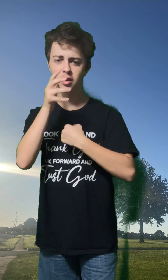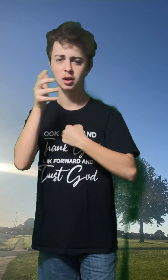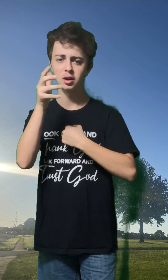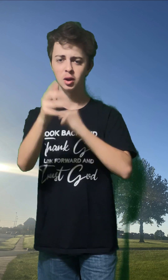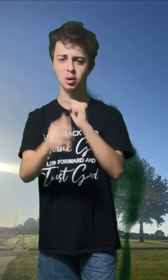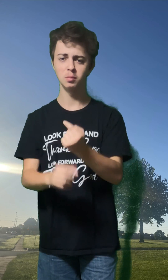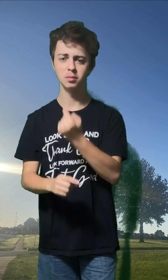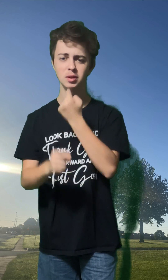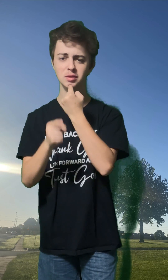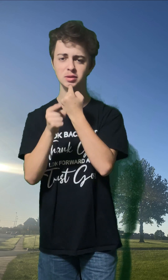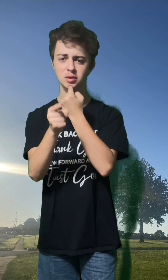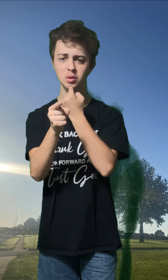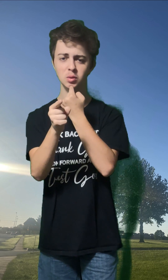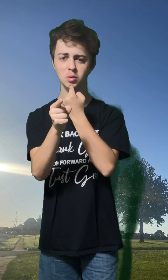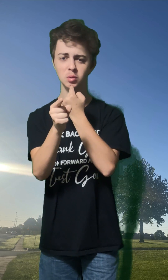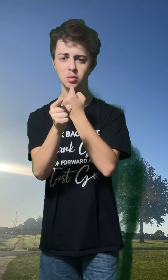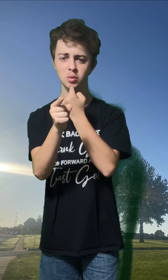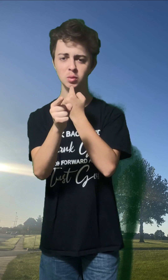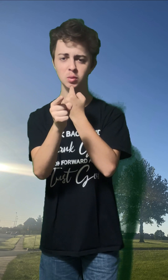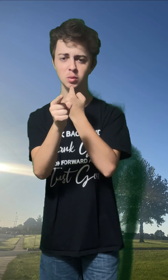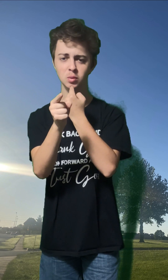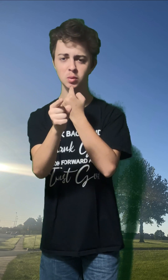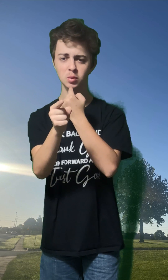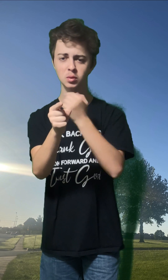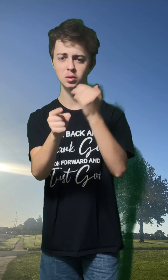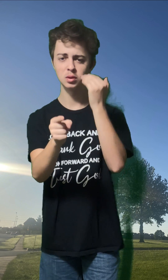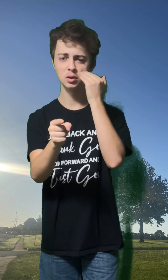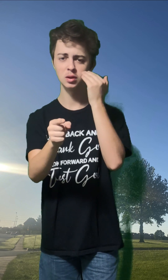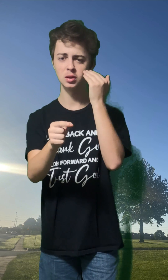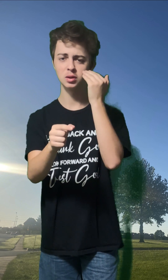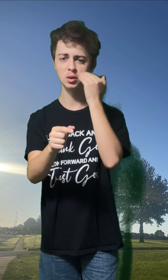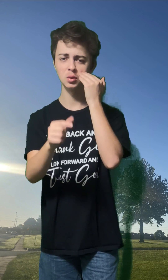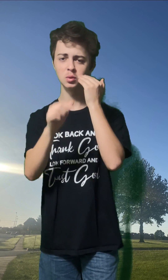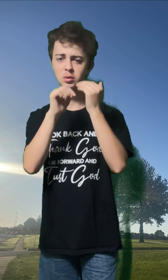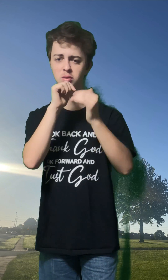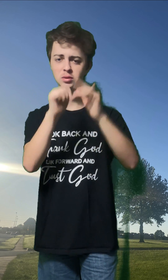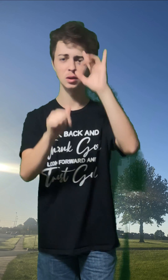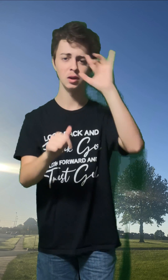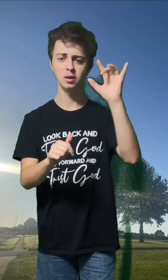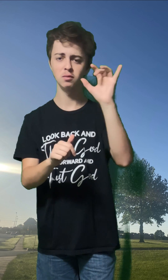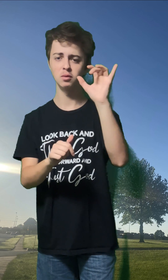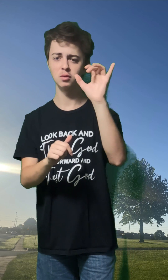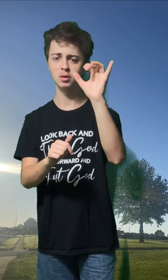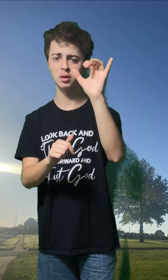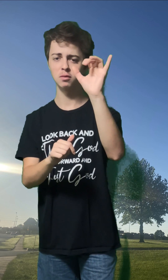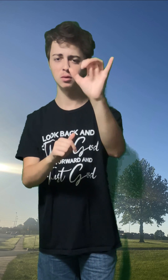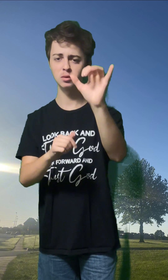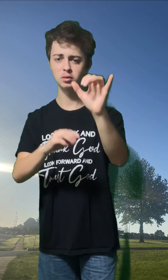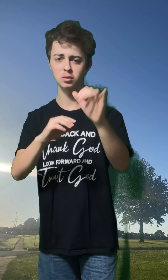I'll miss you But I know it's not forever